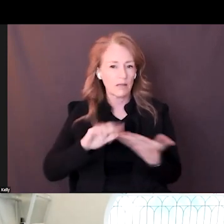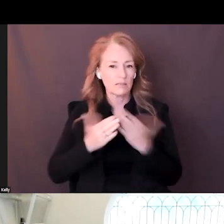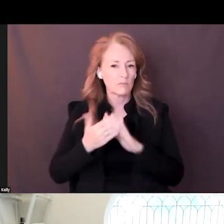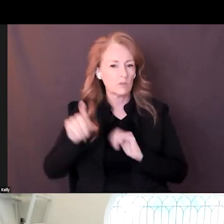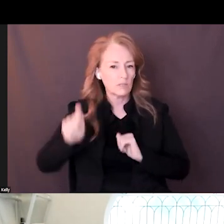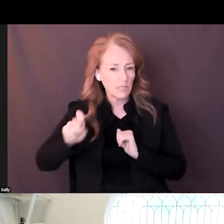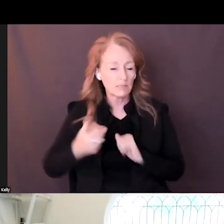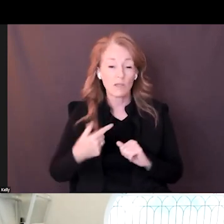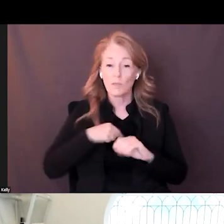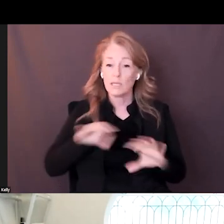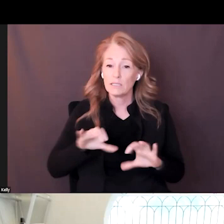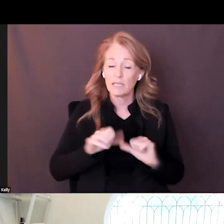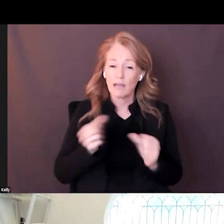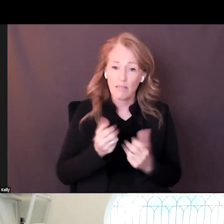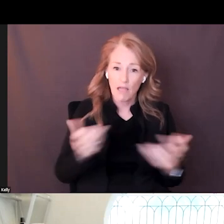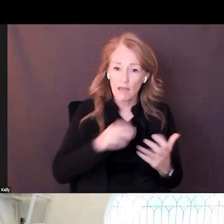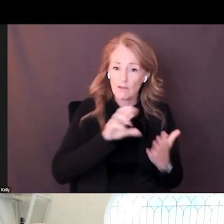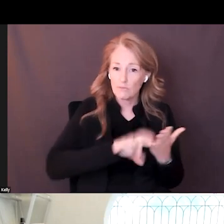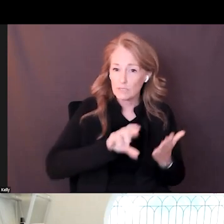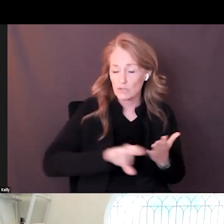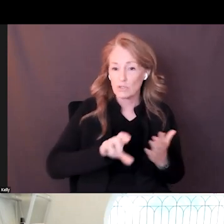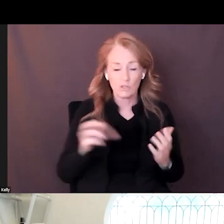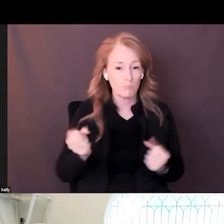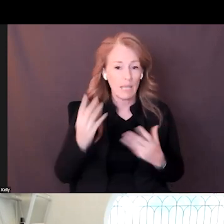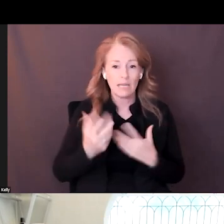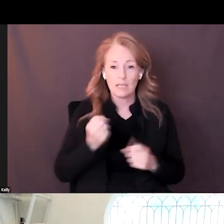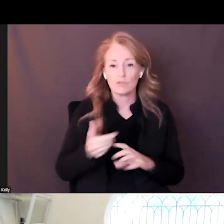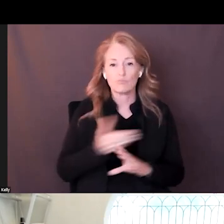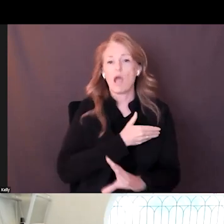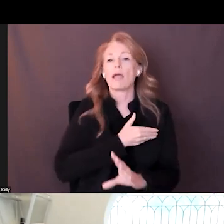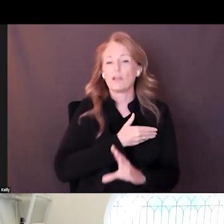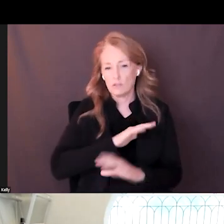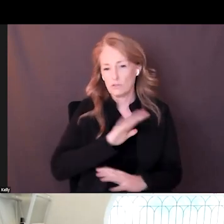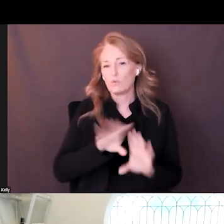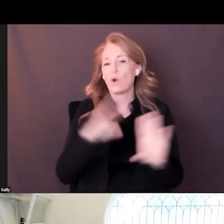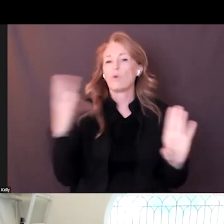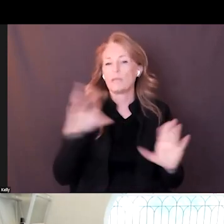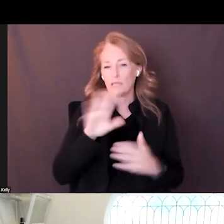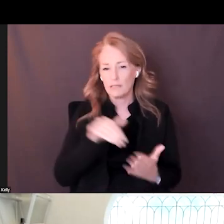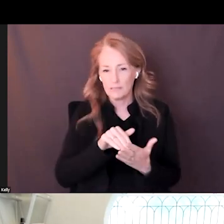SEVERAL YEARS PRIOR TO OPENING THE CENTER AND UNDERSTAND WHAT IT